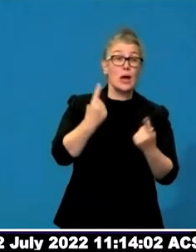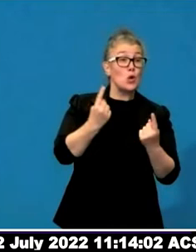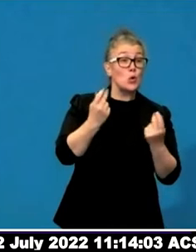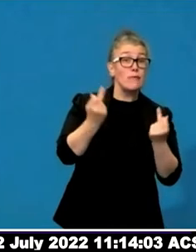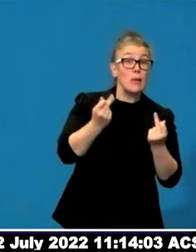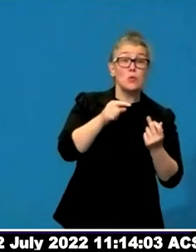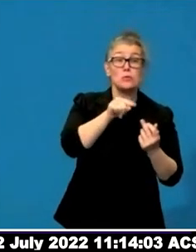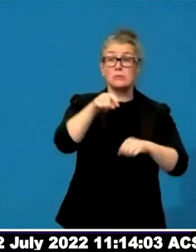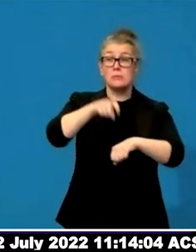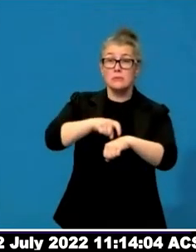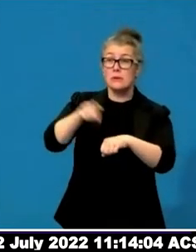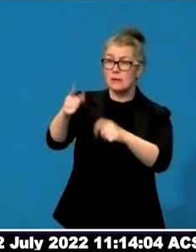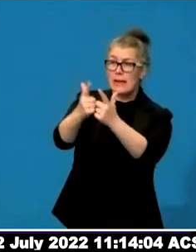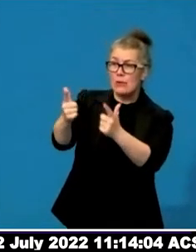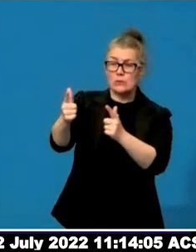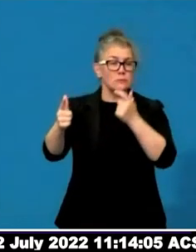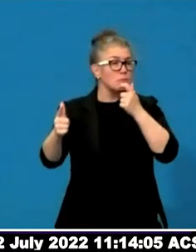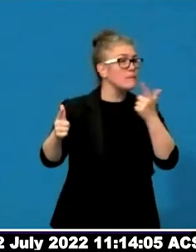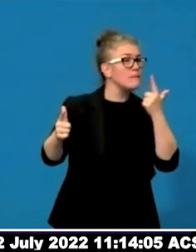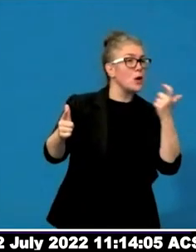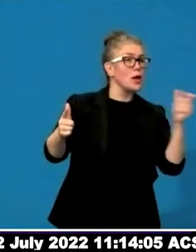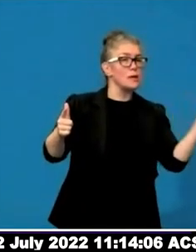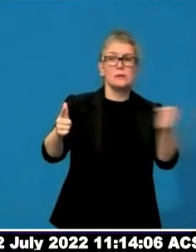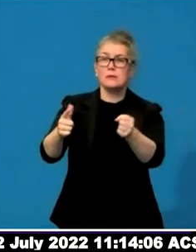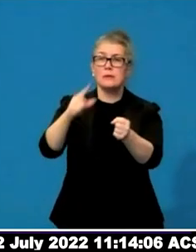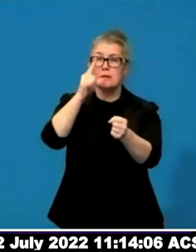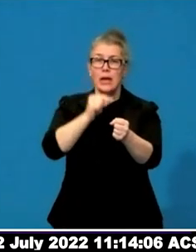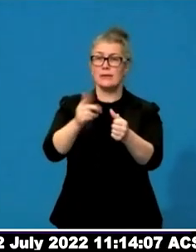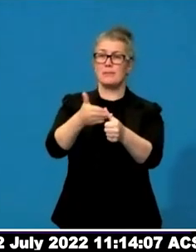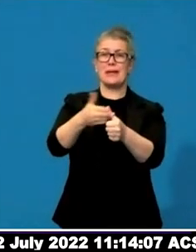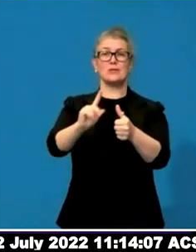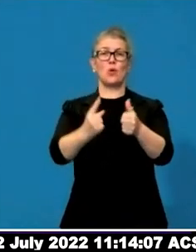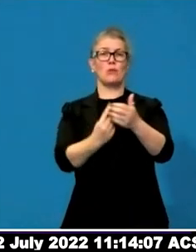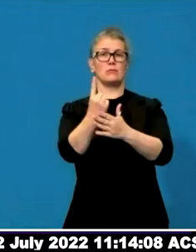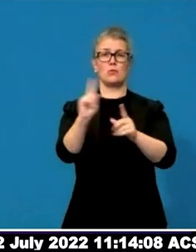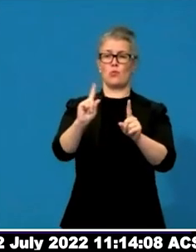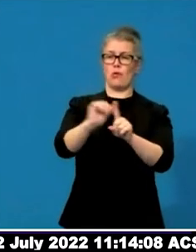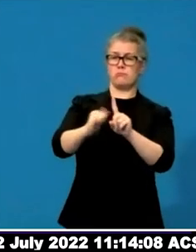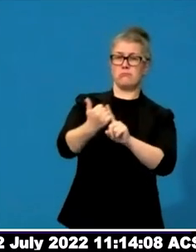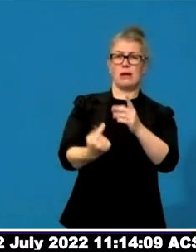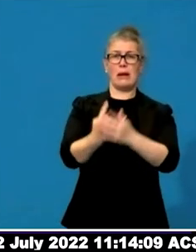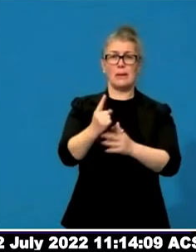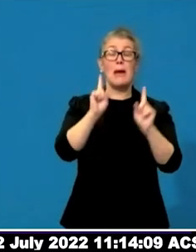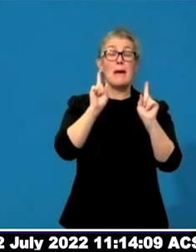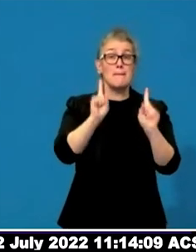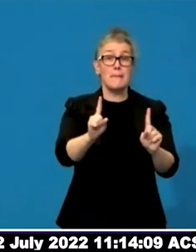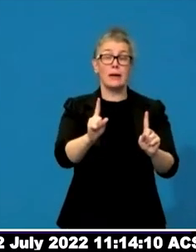depending on what else is happening. But we're very grateful that it's available